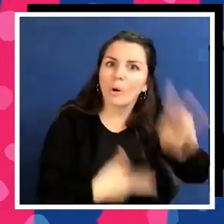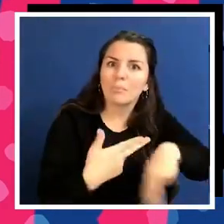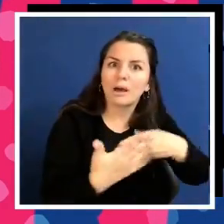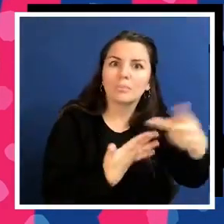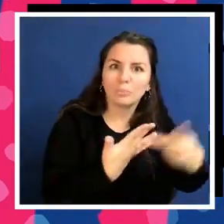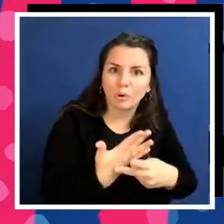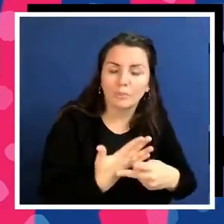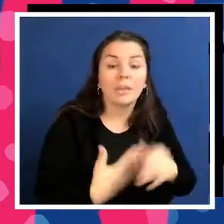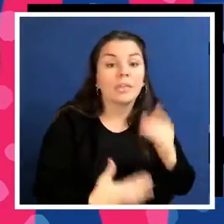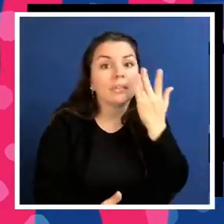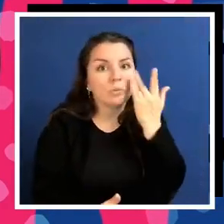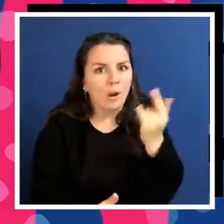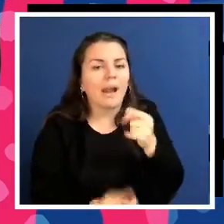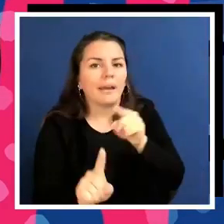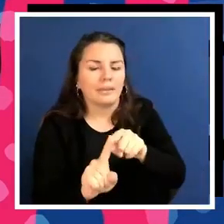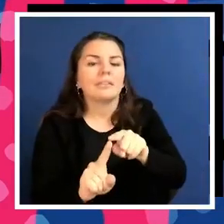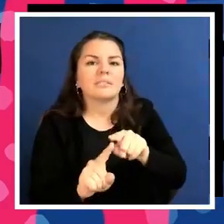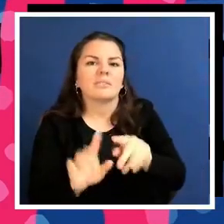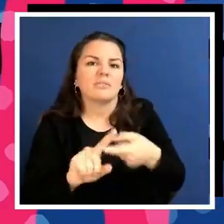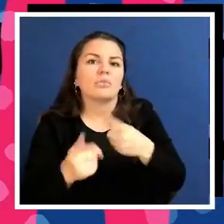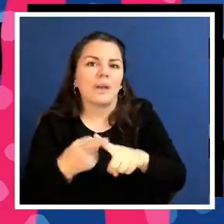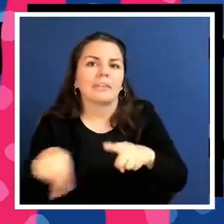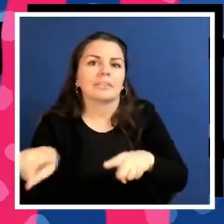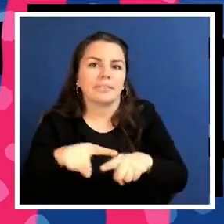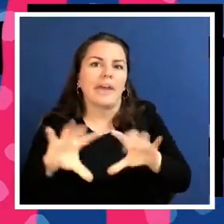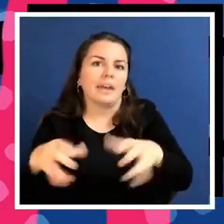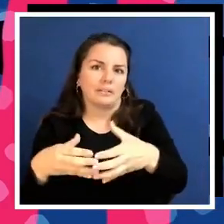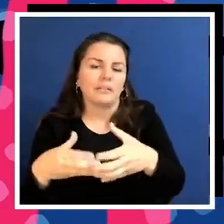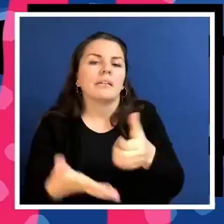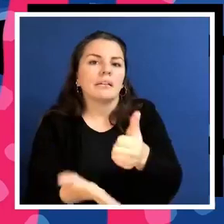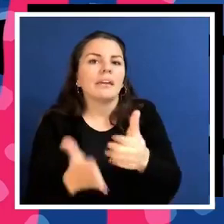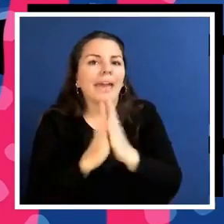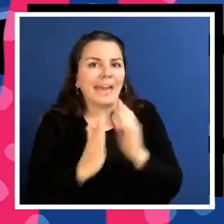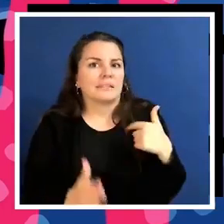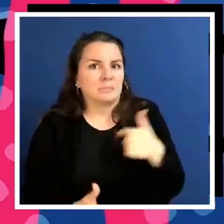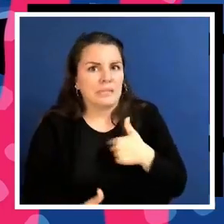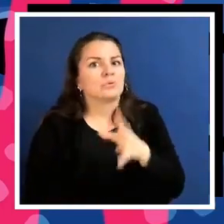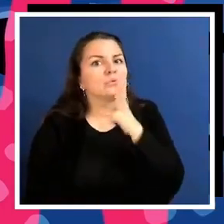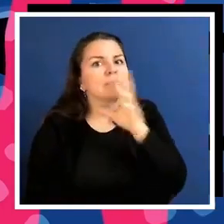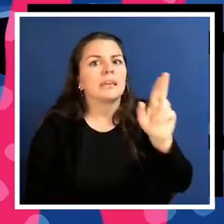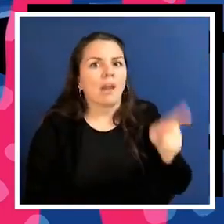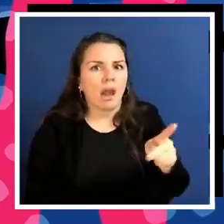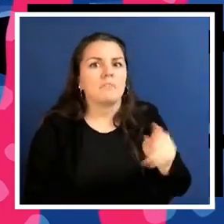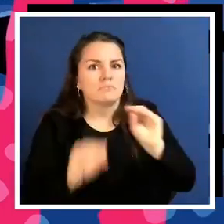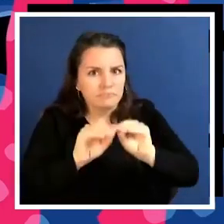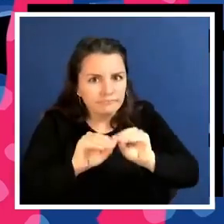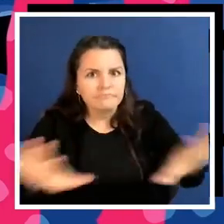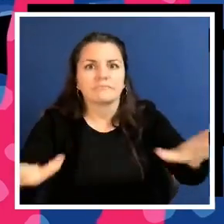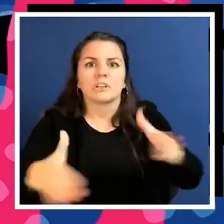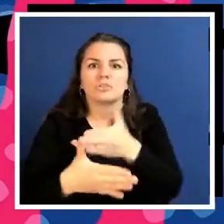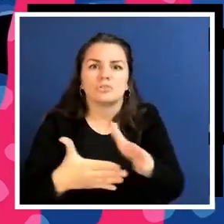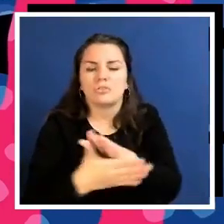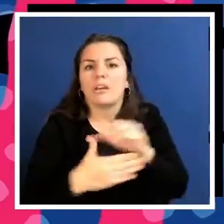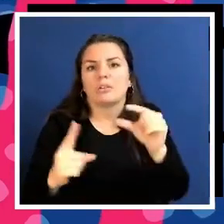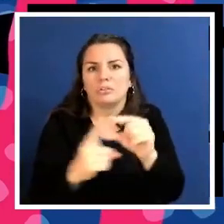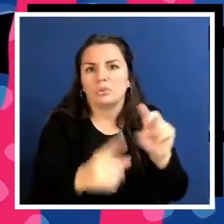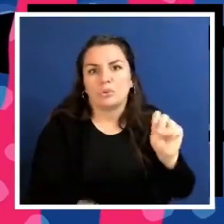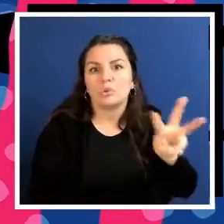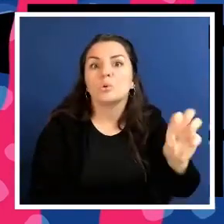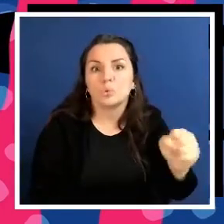NOT YET.